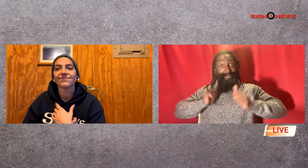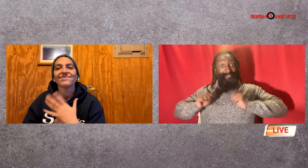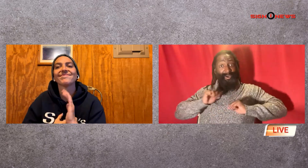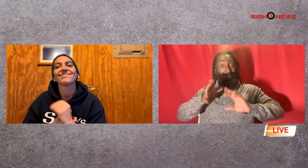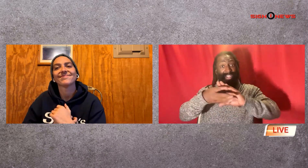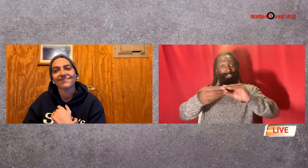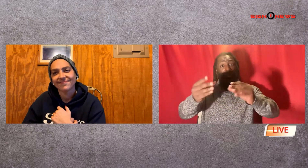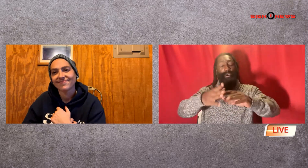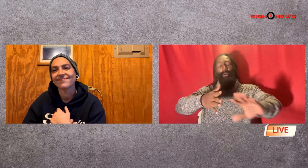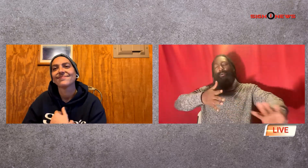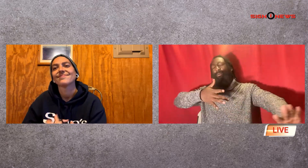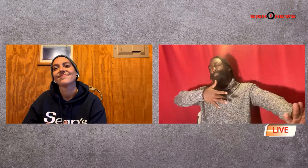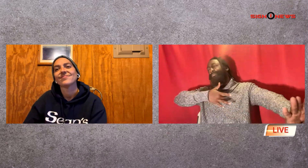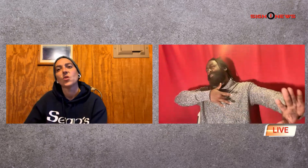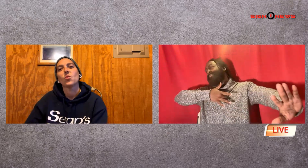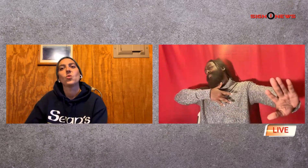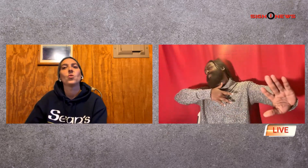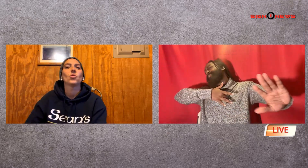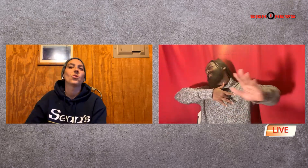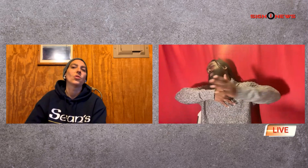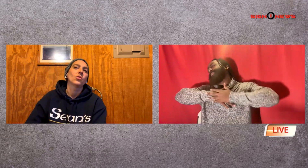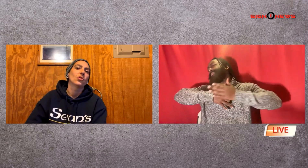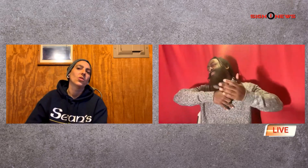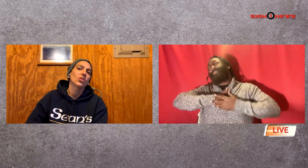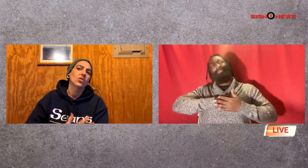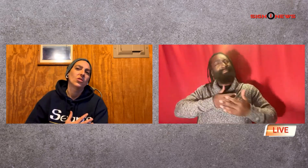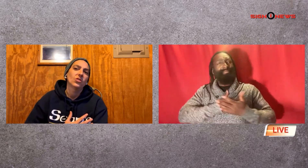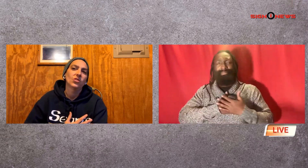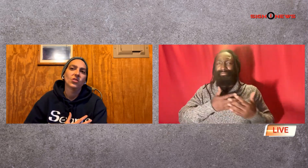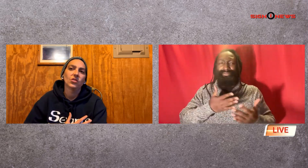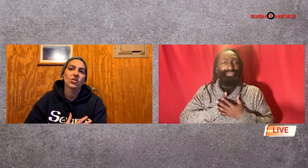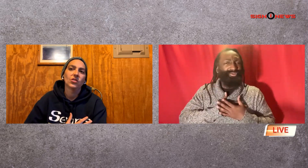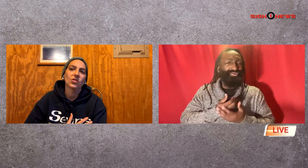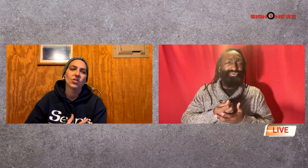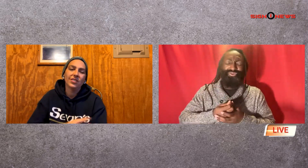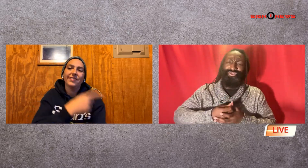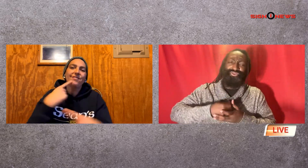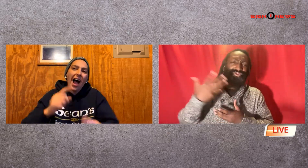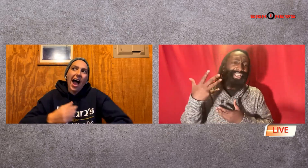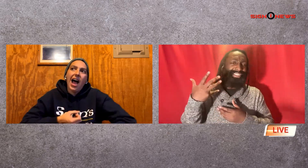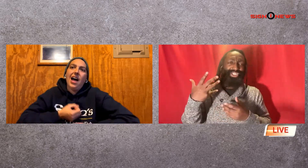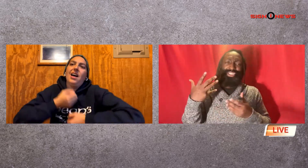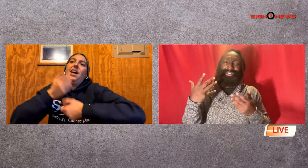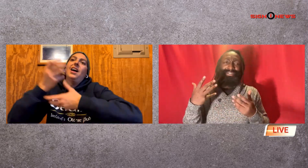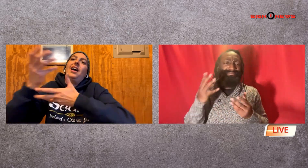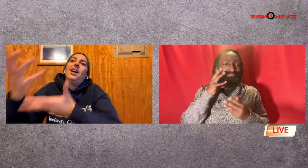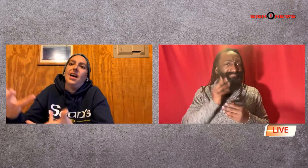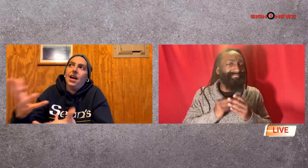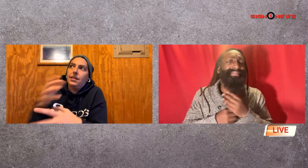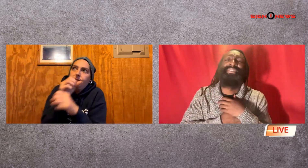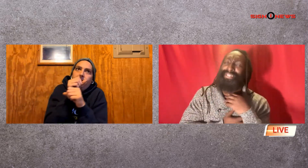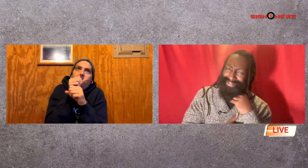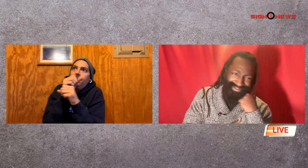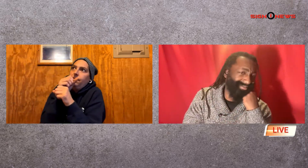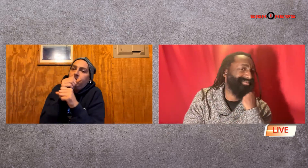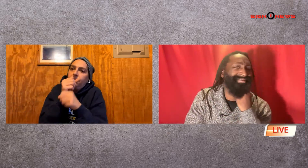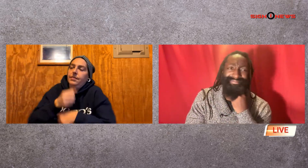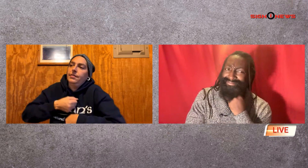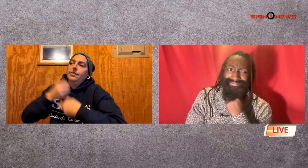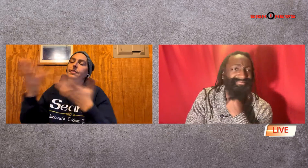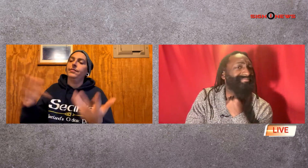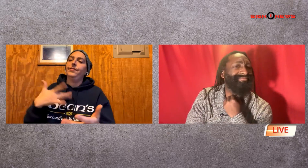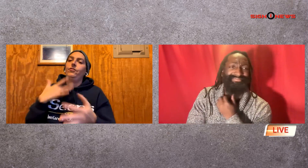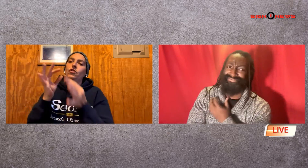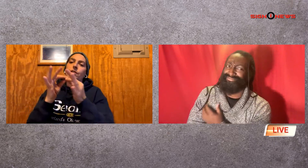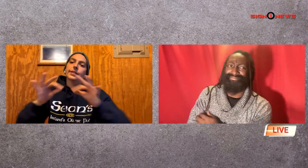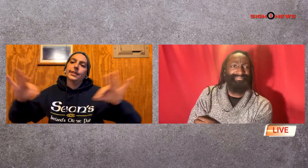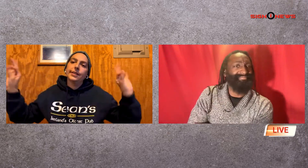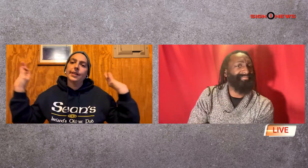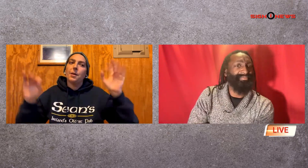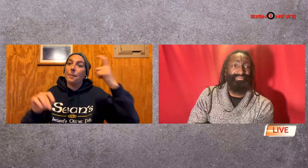on stage oh my gosh it's so powerful and they're able to finally get it out and be free that's